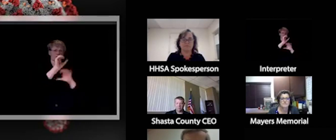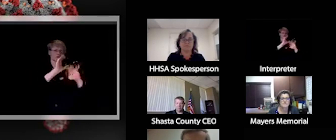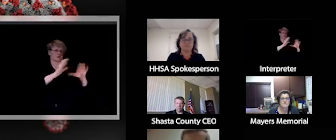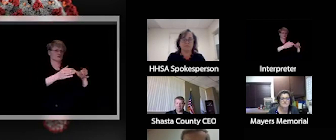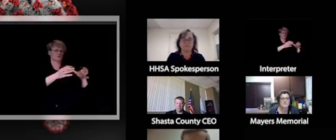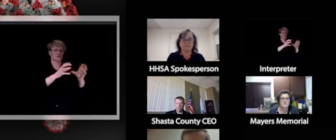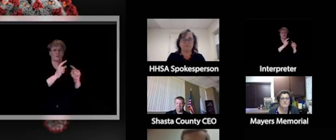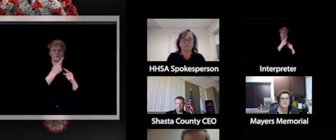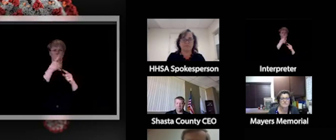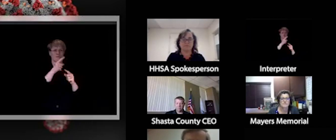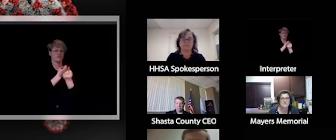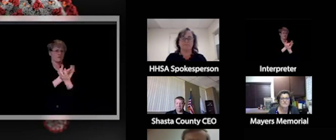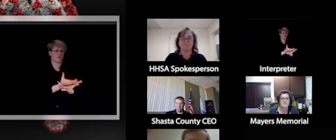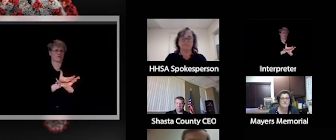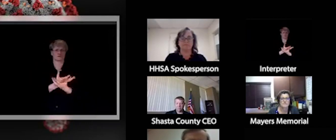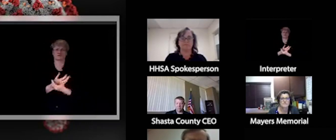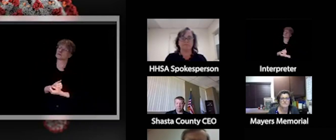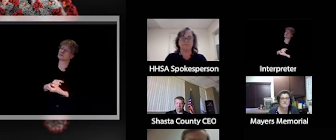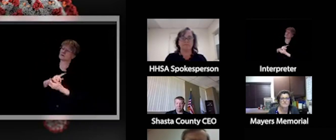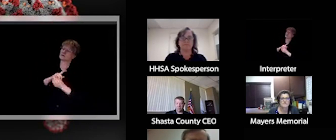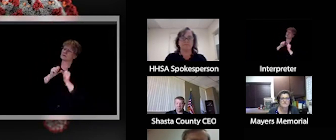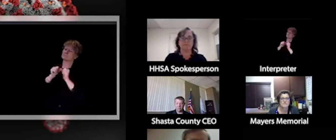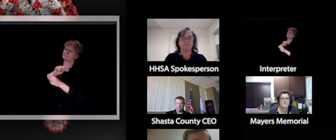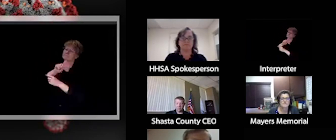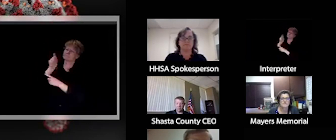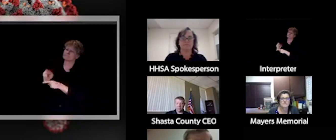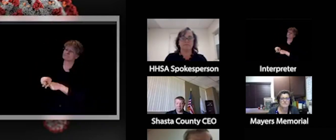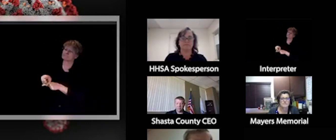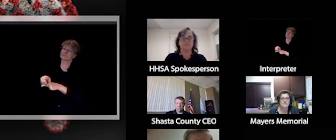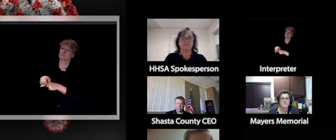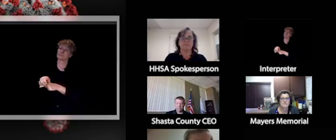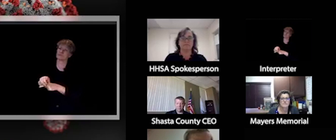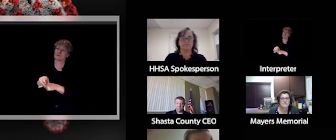Are you concerned at all, Donnell, about the cases skewing younger? You know, we had the